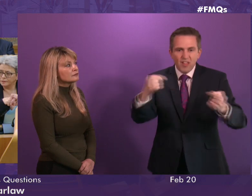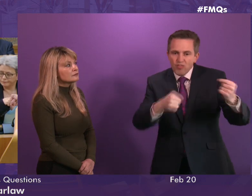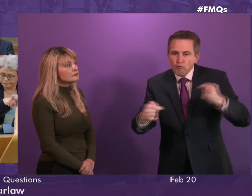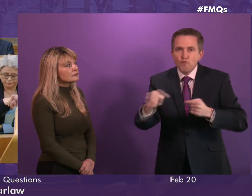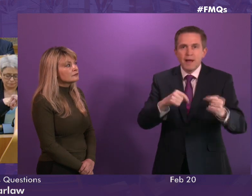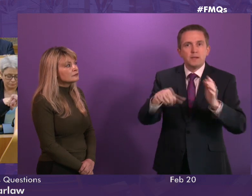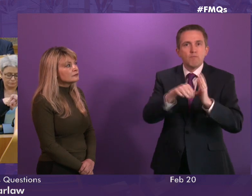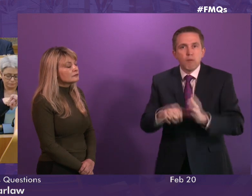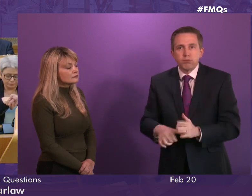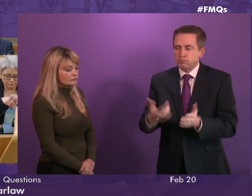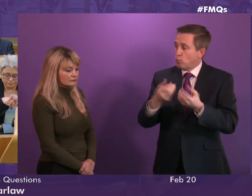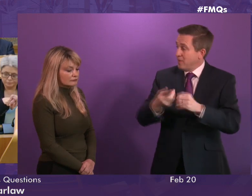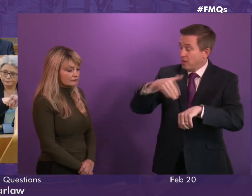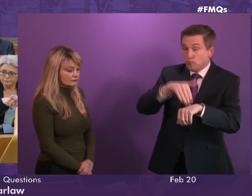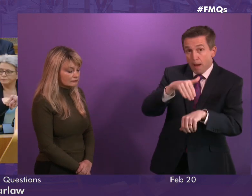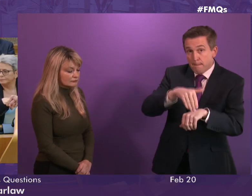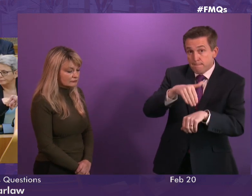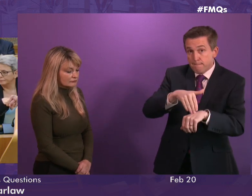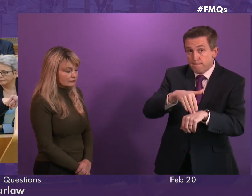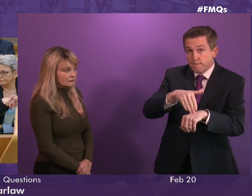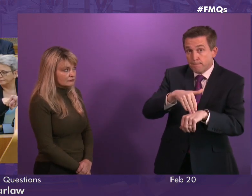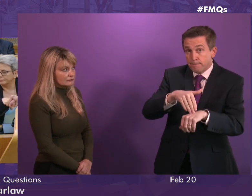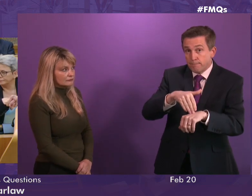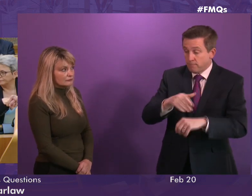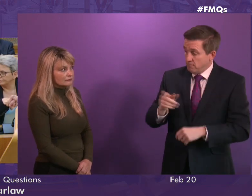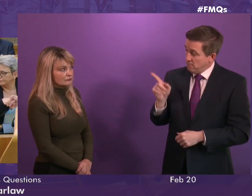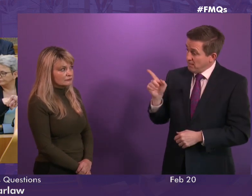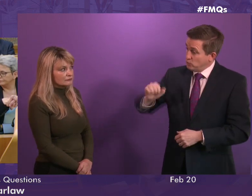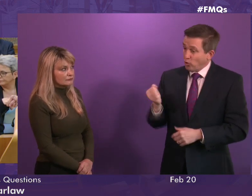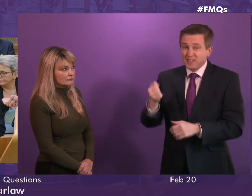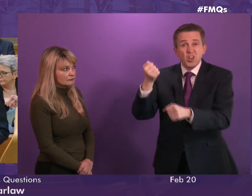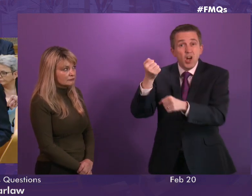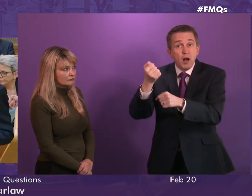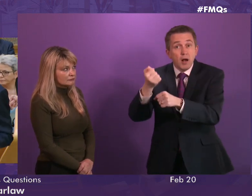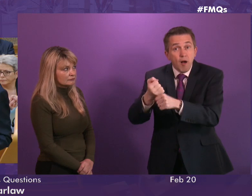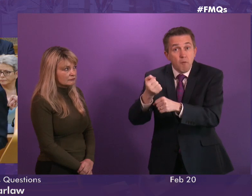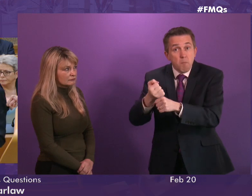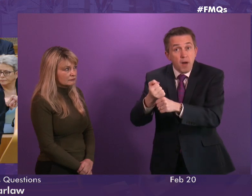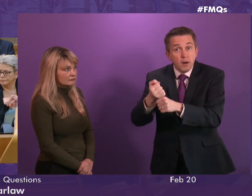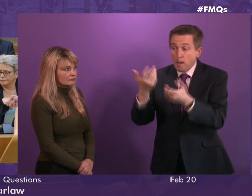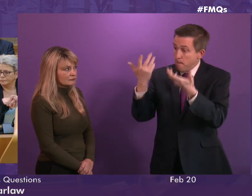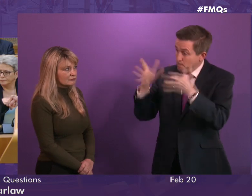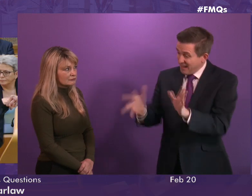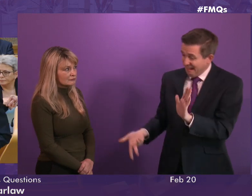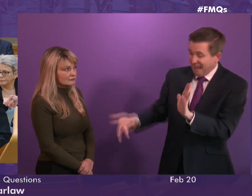from increasing crime”. That is at a time when the Scottish Government is receiving a funding uplift of £96 million